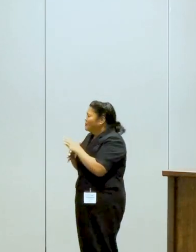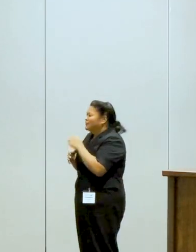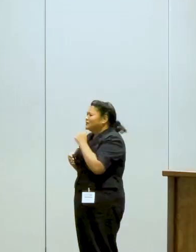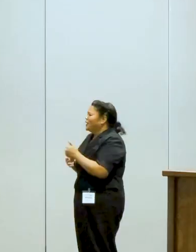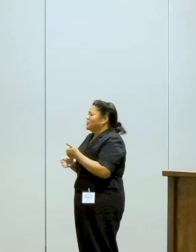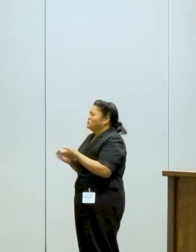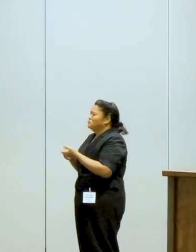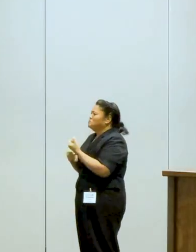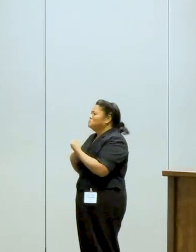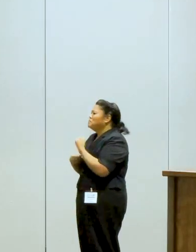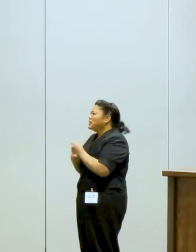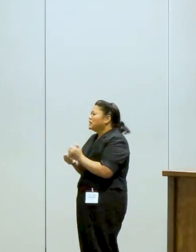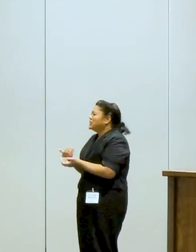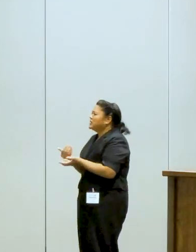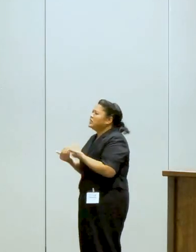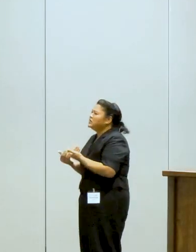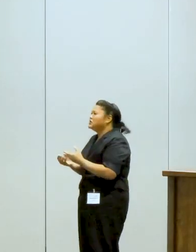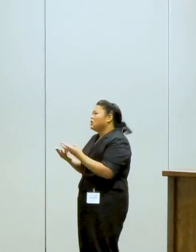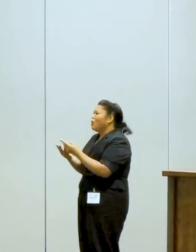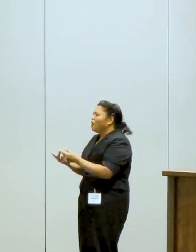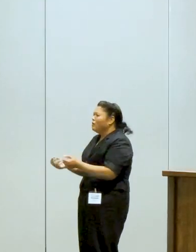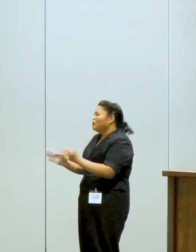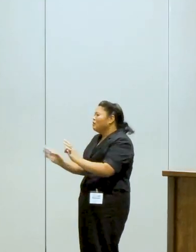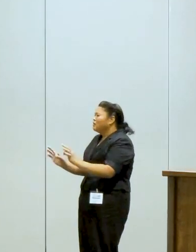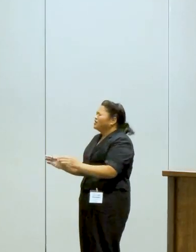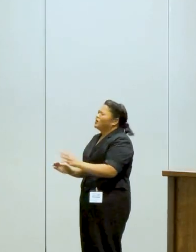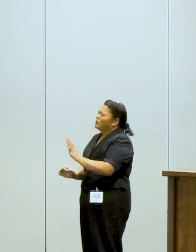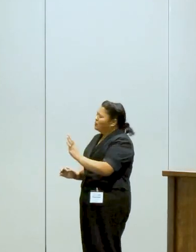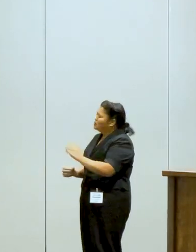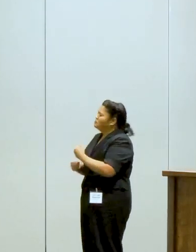comprehension attainable and sustainable for that student,